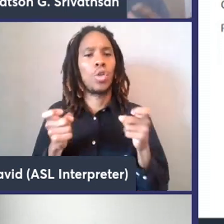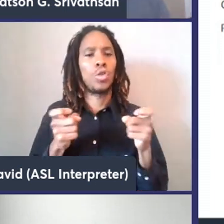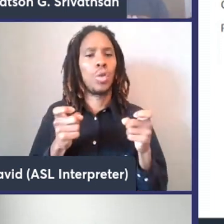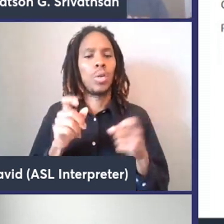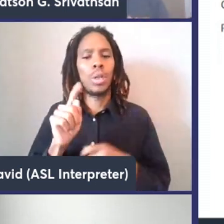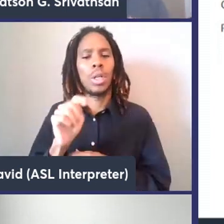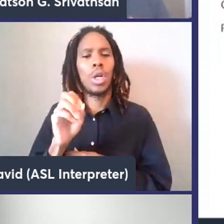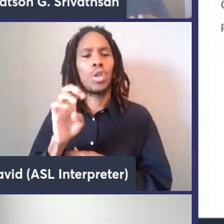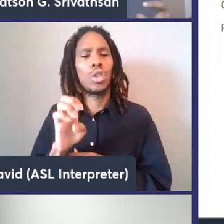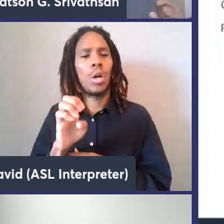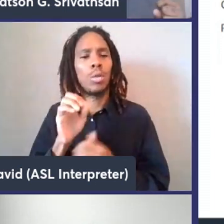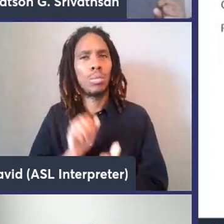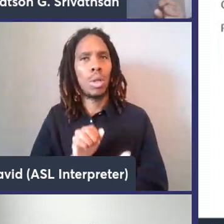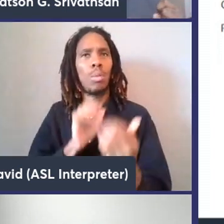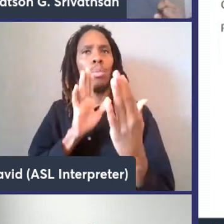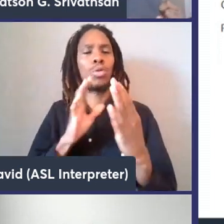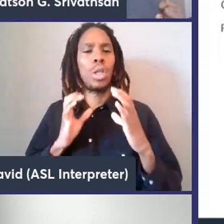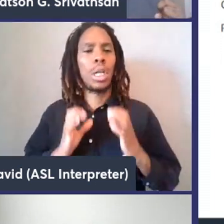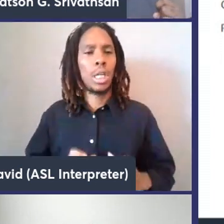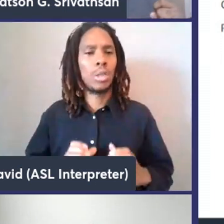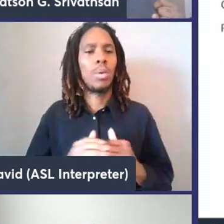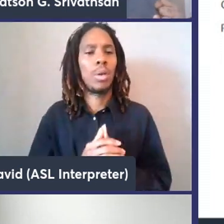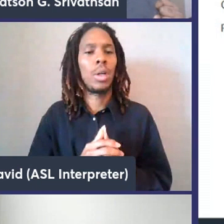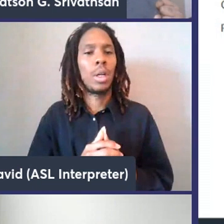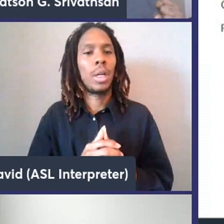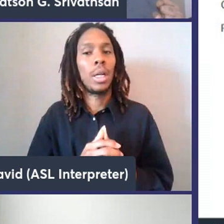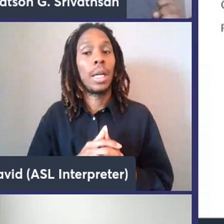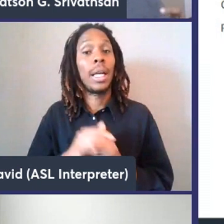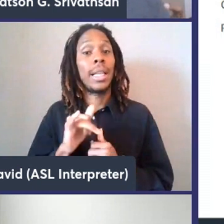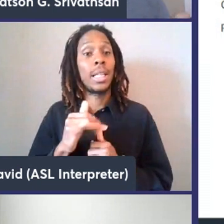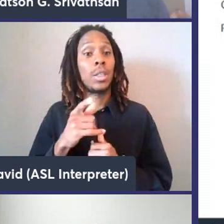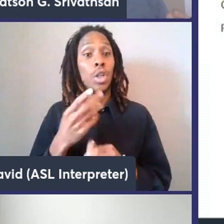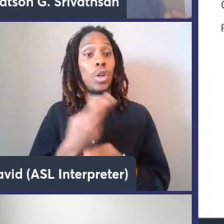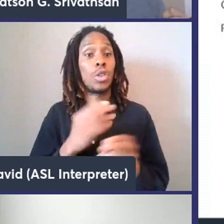in which you approach your customers, and this is where you'll use more formal,